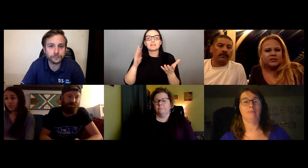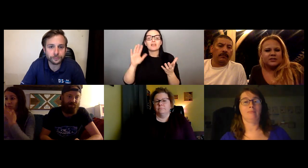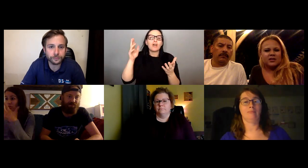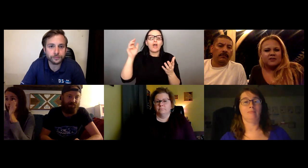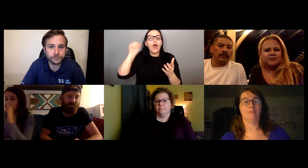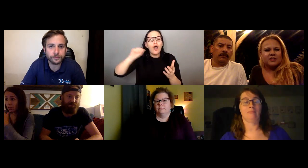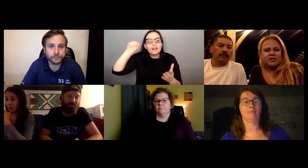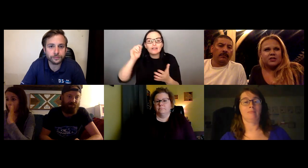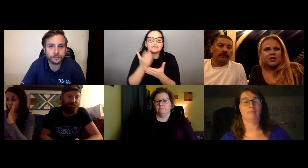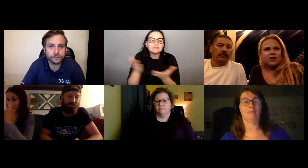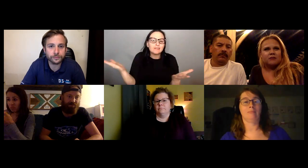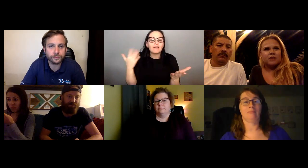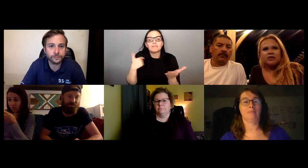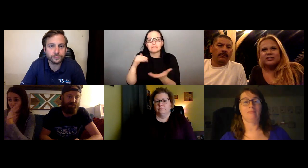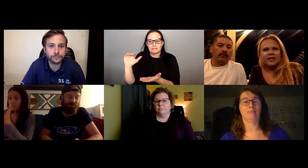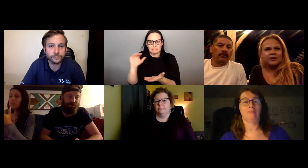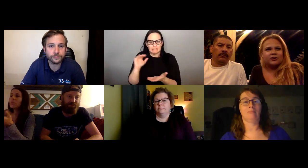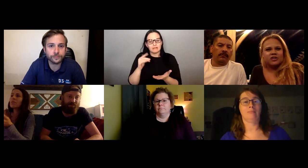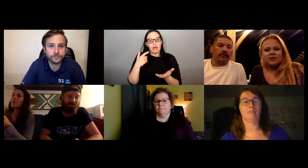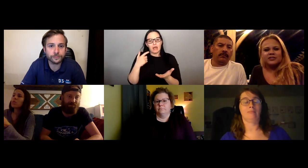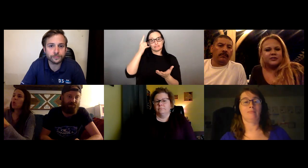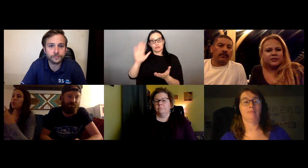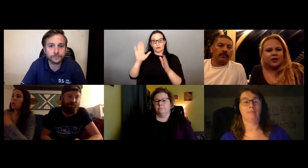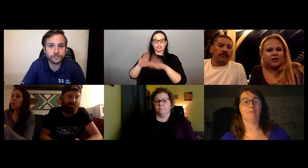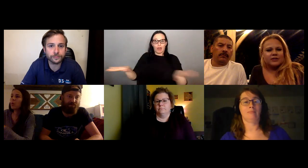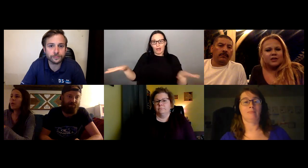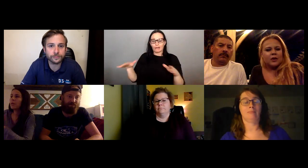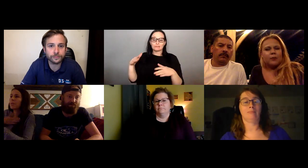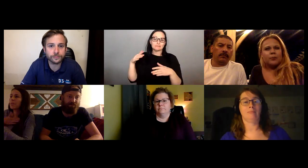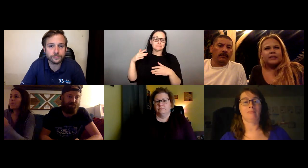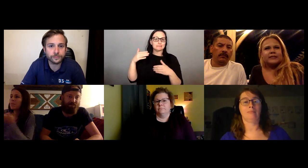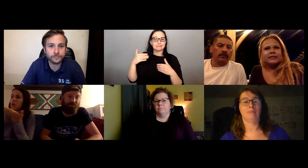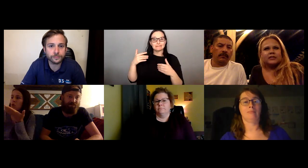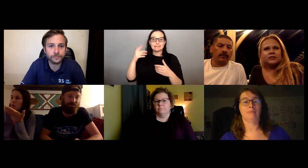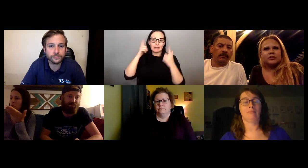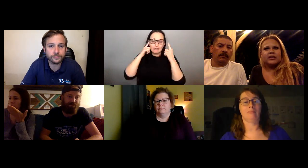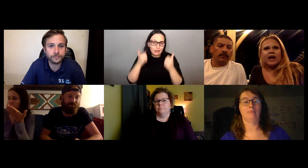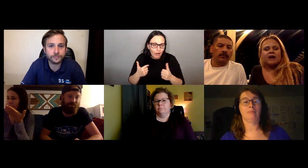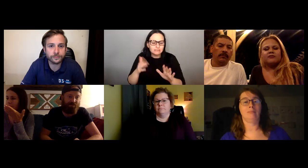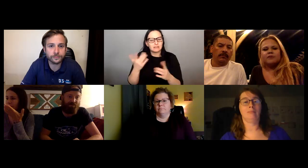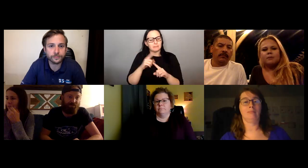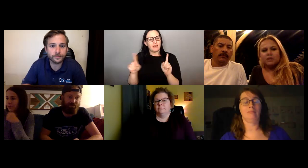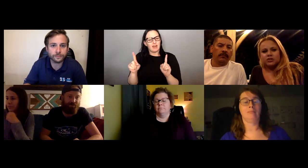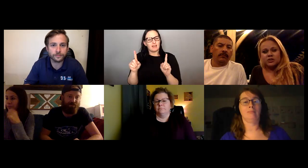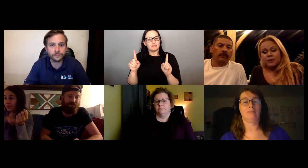stuff um understanding your child's hearing loss